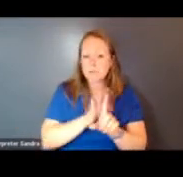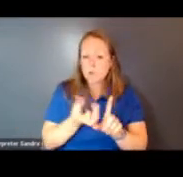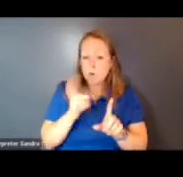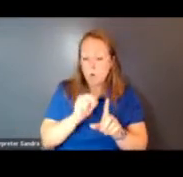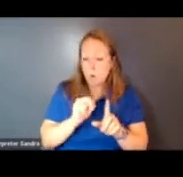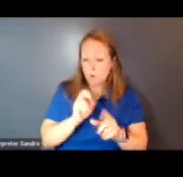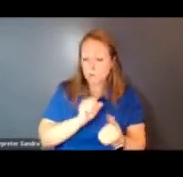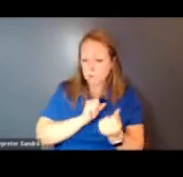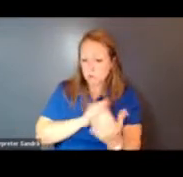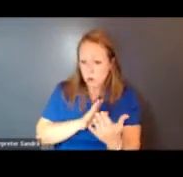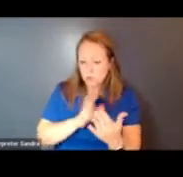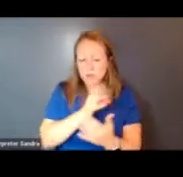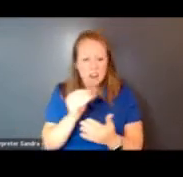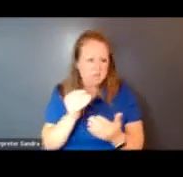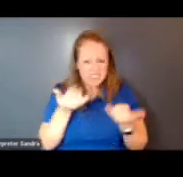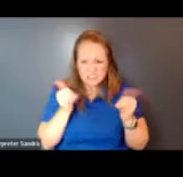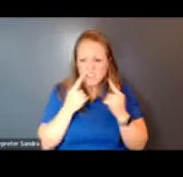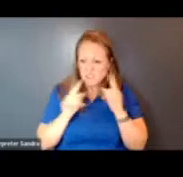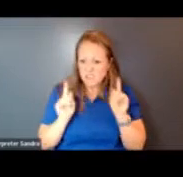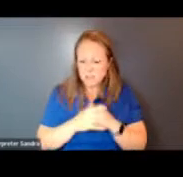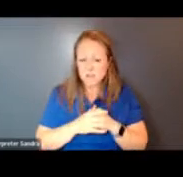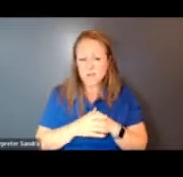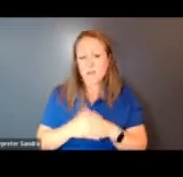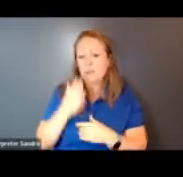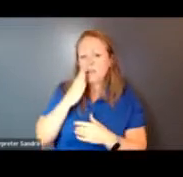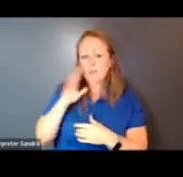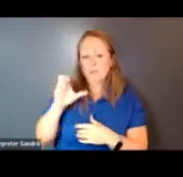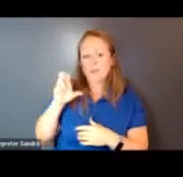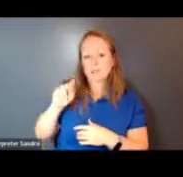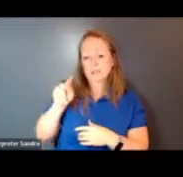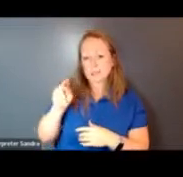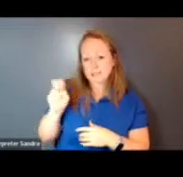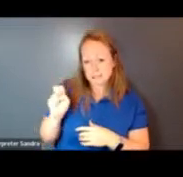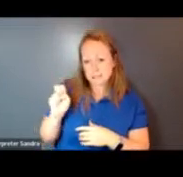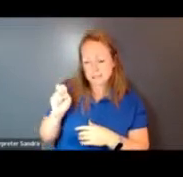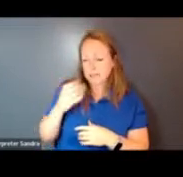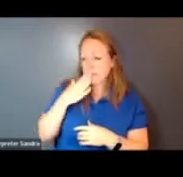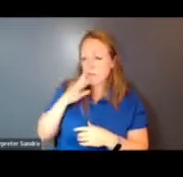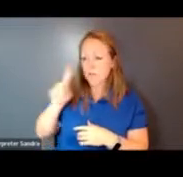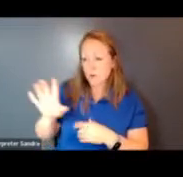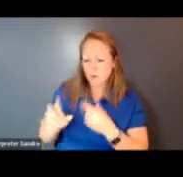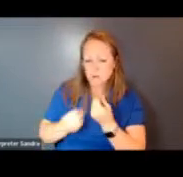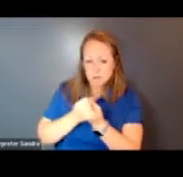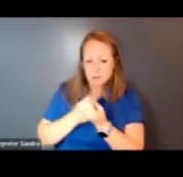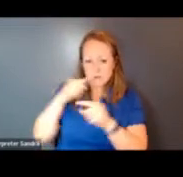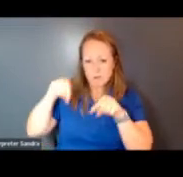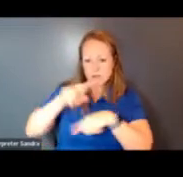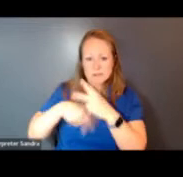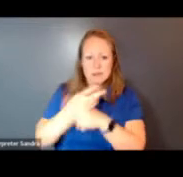thanks to Centene for sponsoring this initiative in this work. Next slide, please. In addition to this white paper